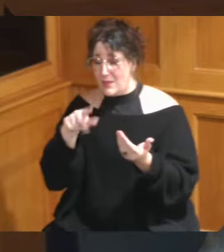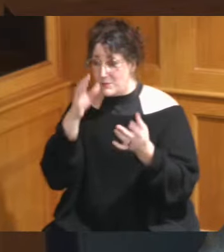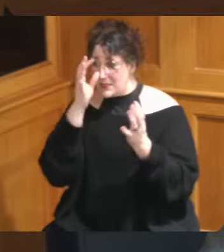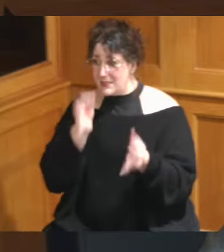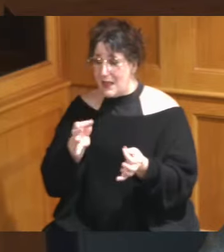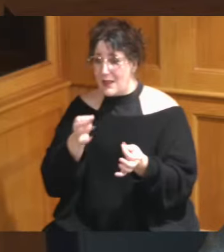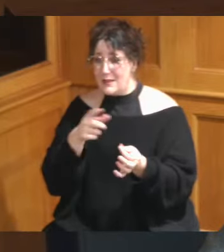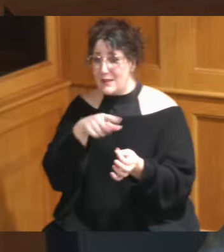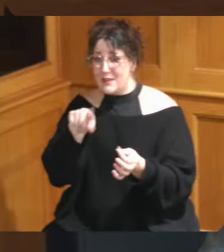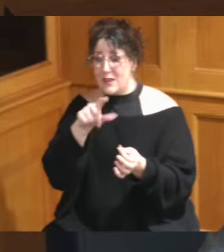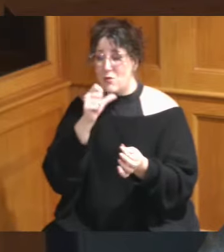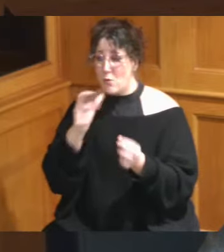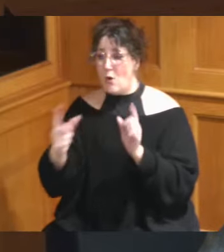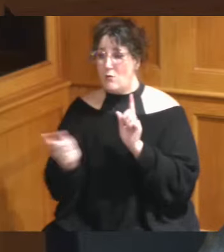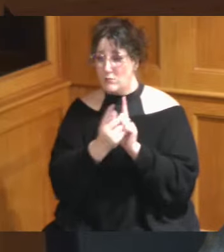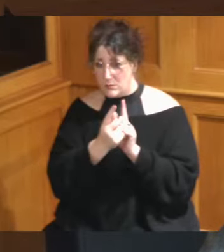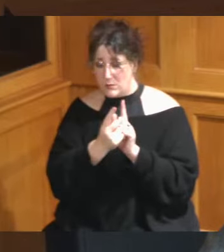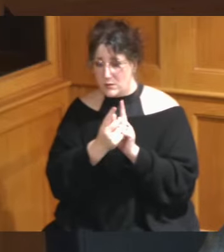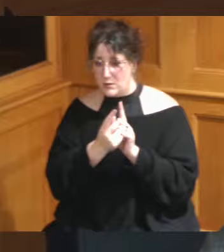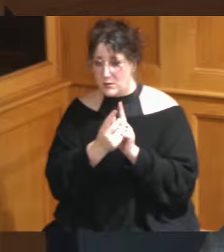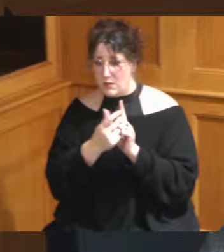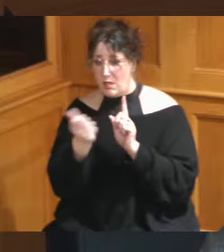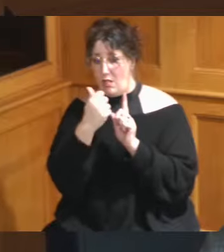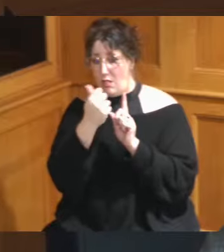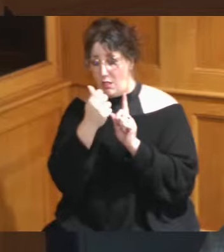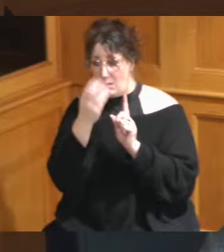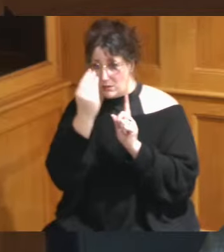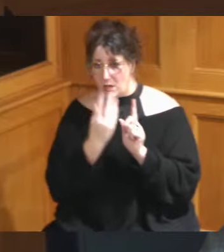with these homeowners. That's what happened the first time. They didn't go down to the